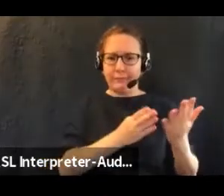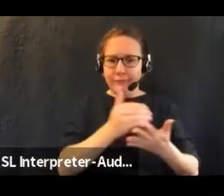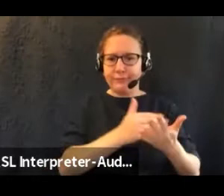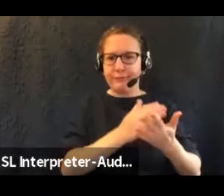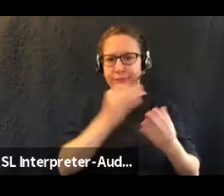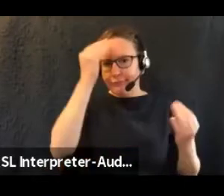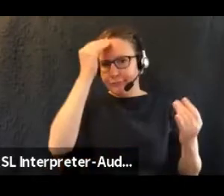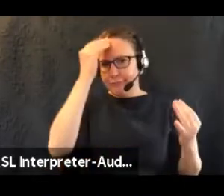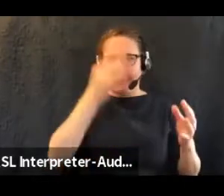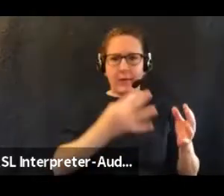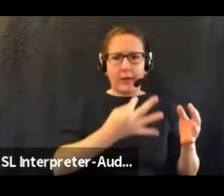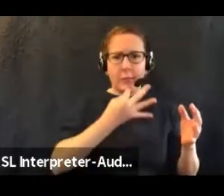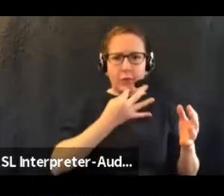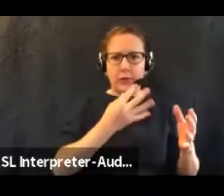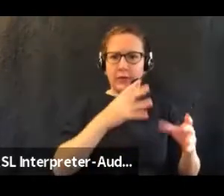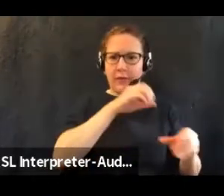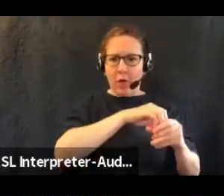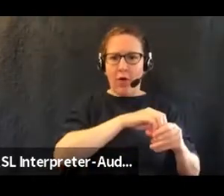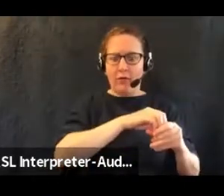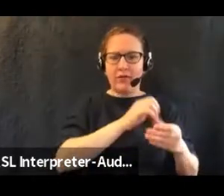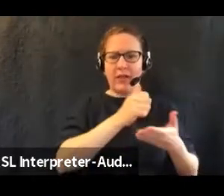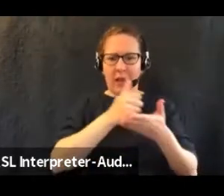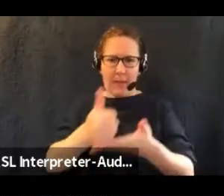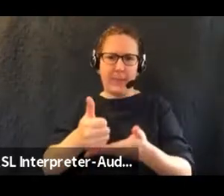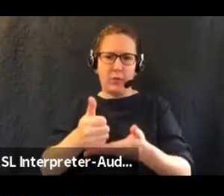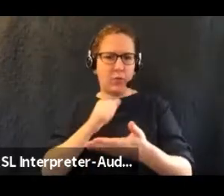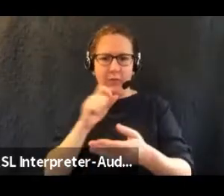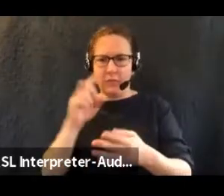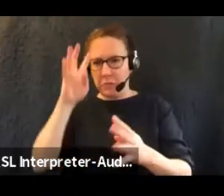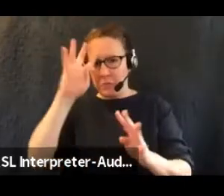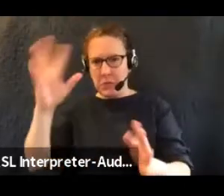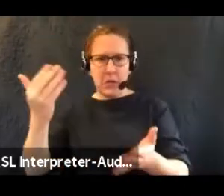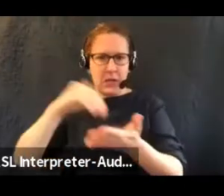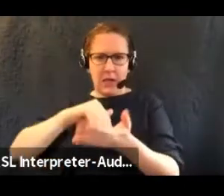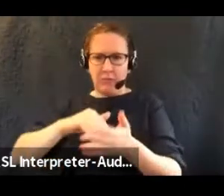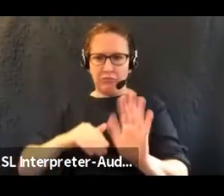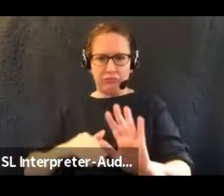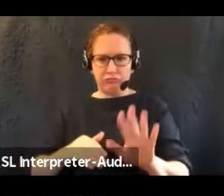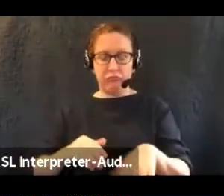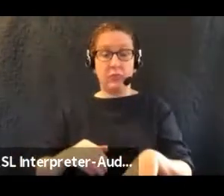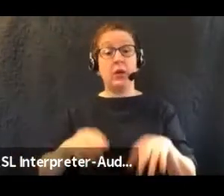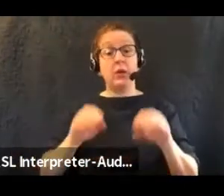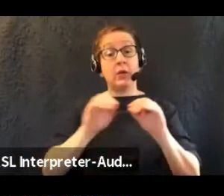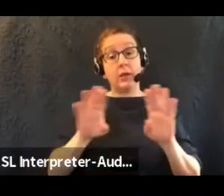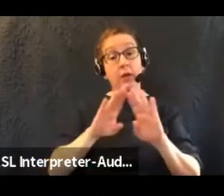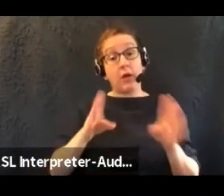of expertise who can help you do all of this, so the Clearinghouse is there for you.